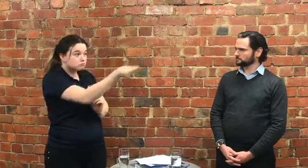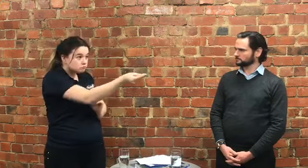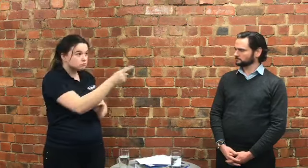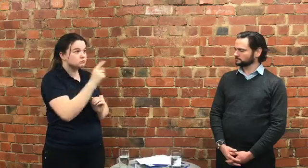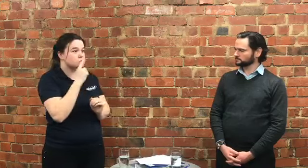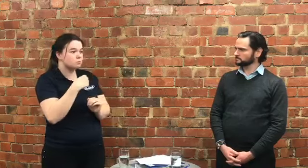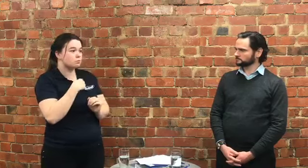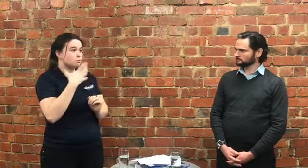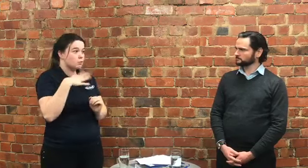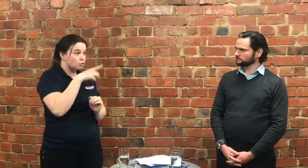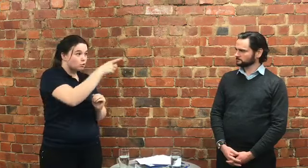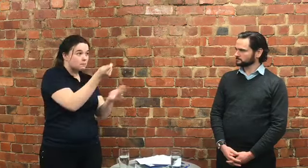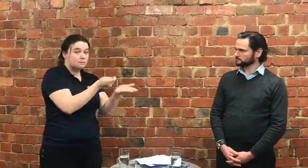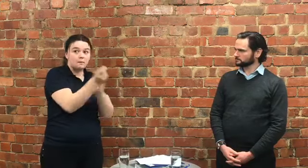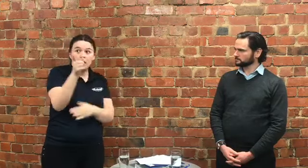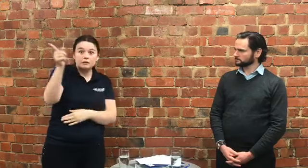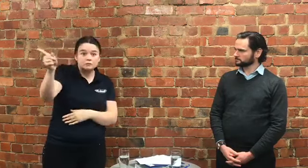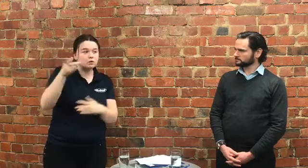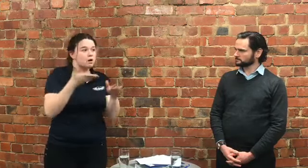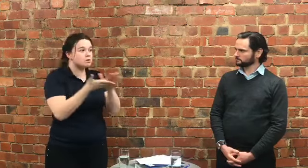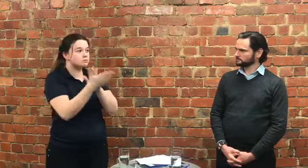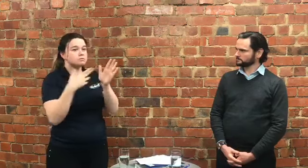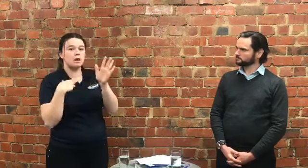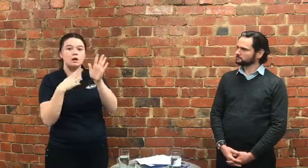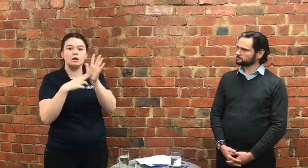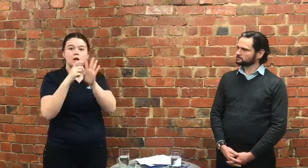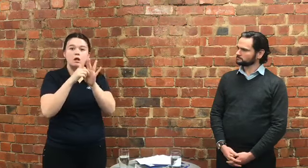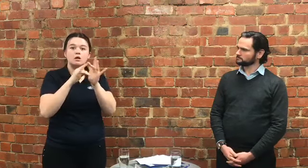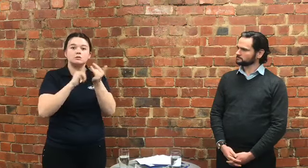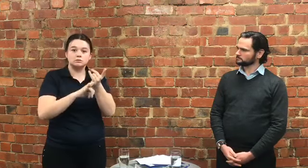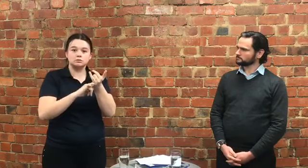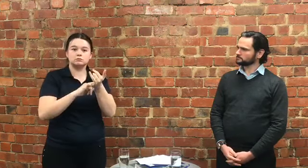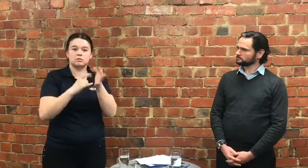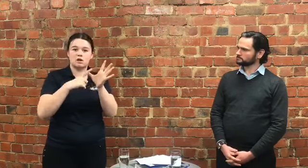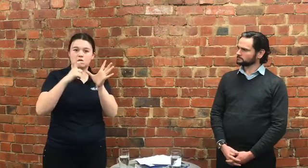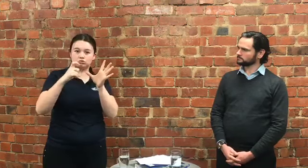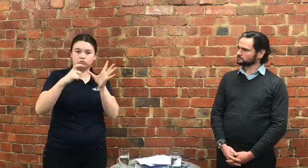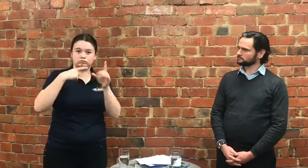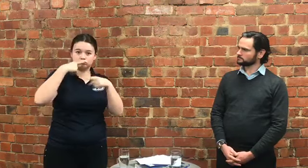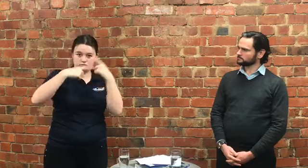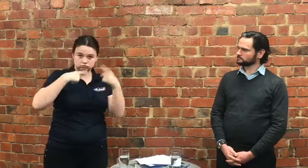Because what happens is - they will give you an invoice, you will give that to the third party